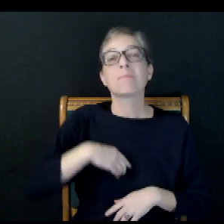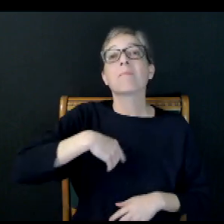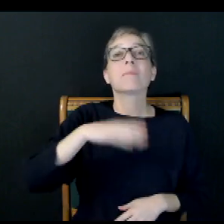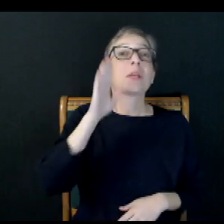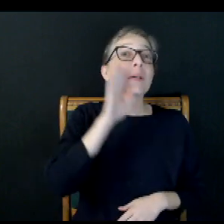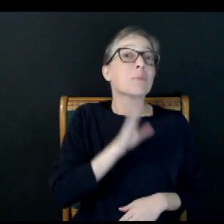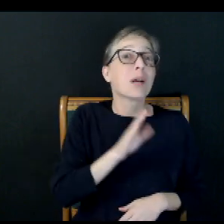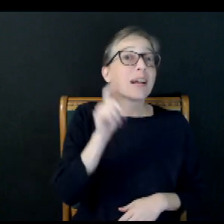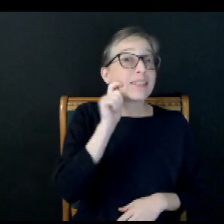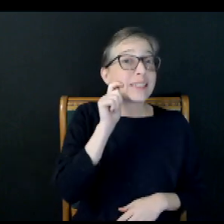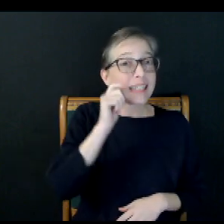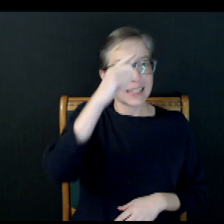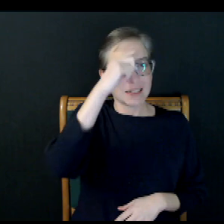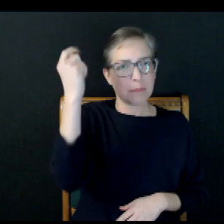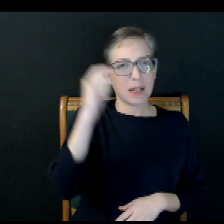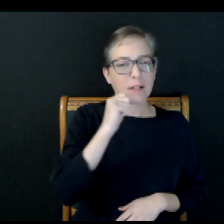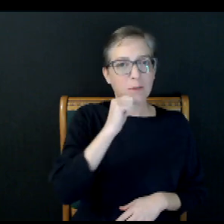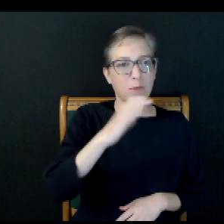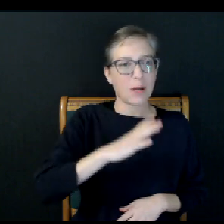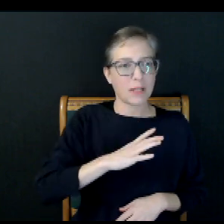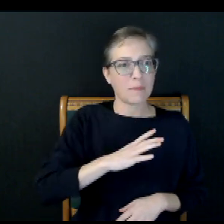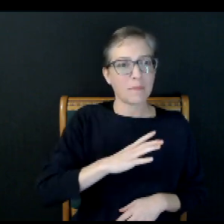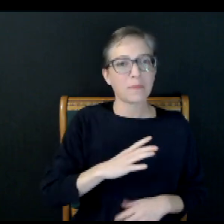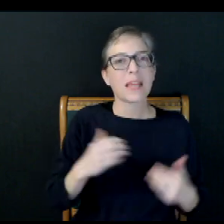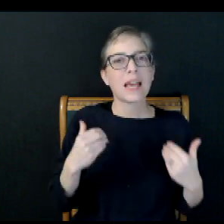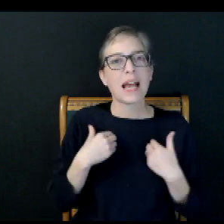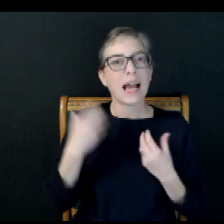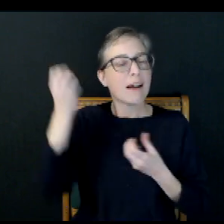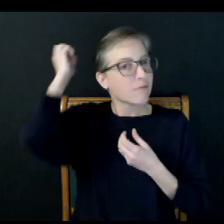wearing a puff in her hair, a natural hair puff.